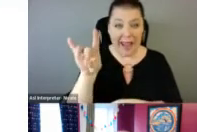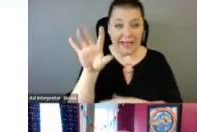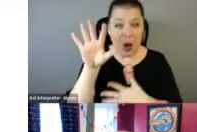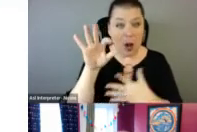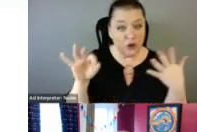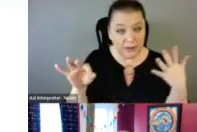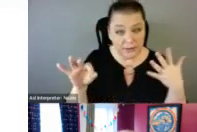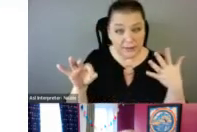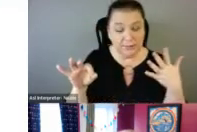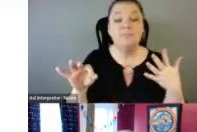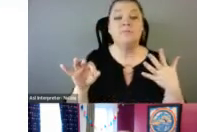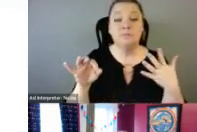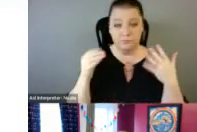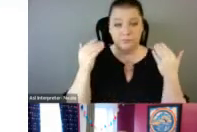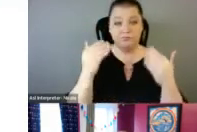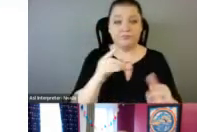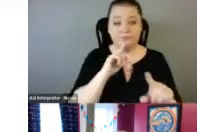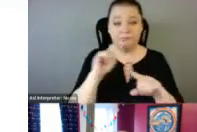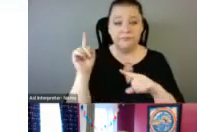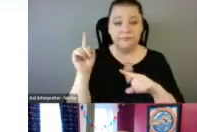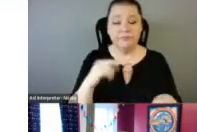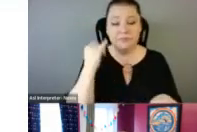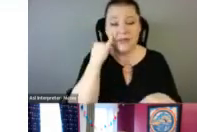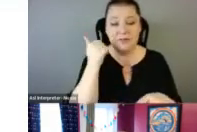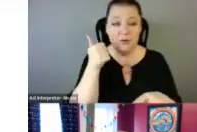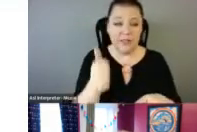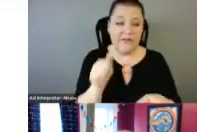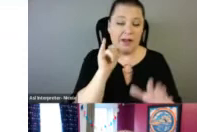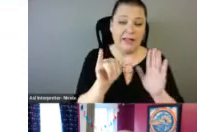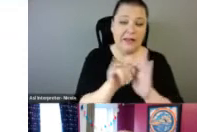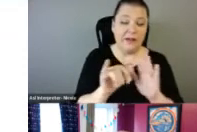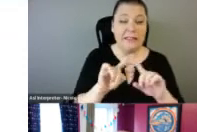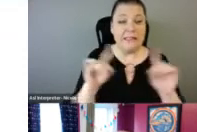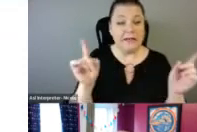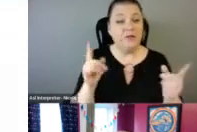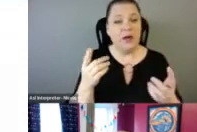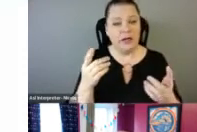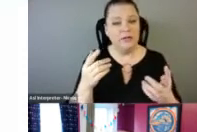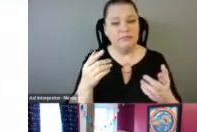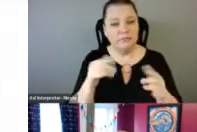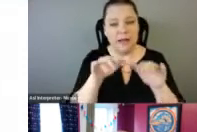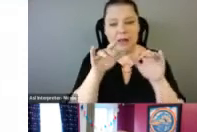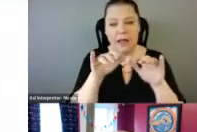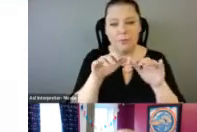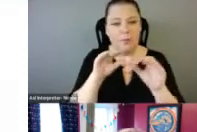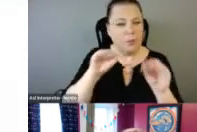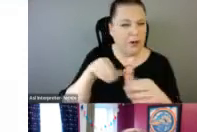options and if you self identify in a different role, please enter it into chat. The roles